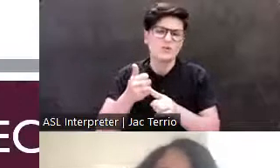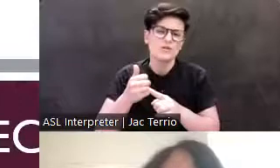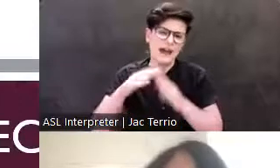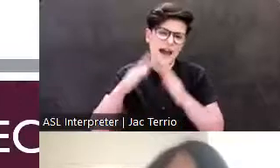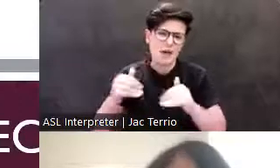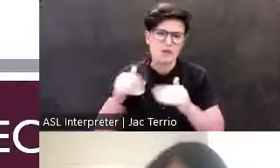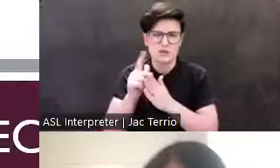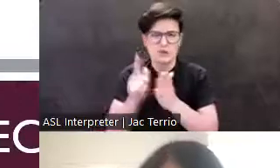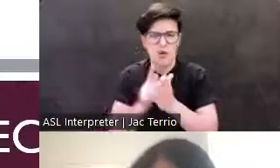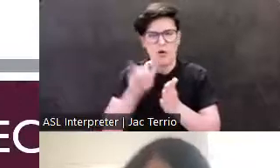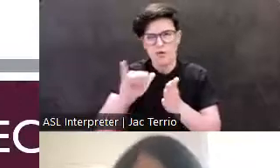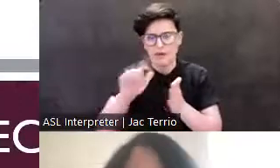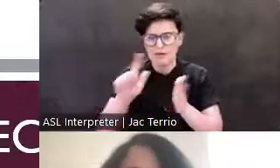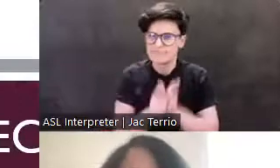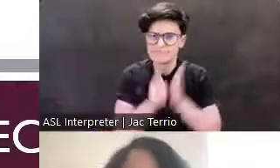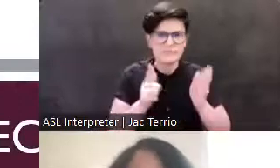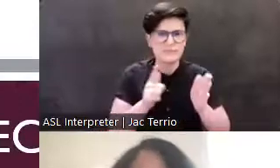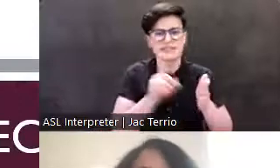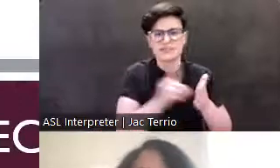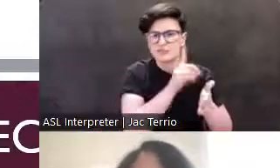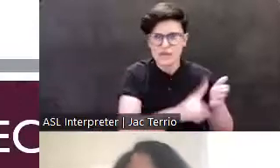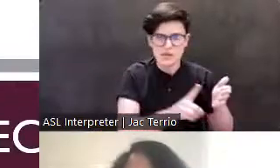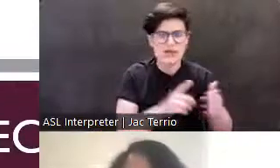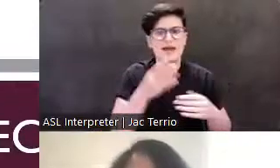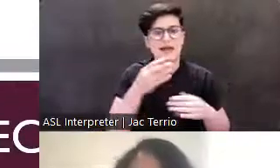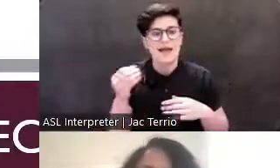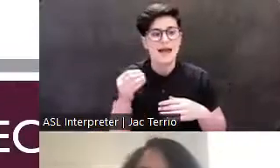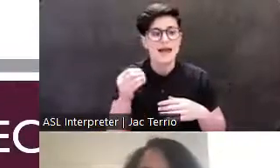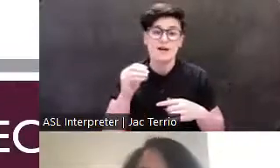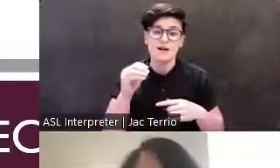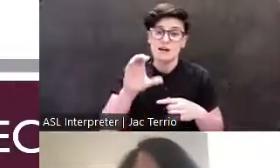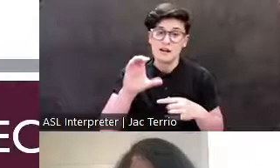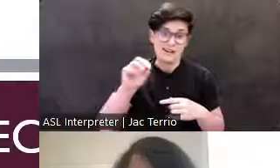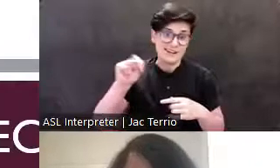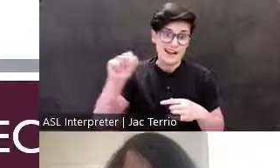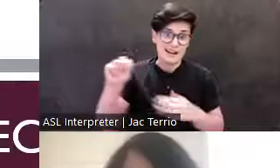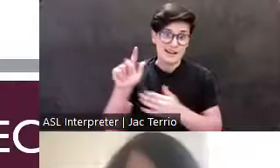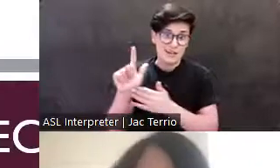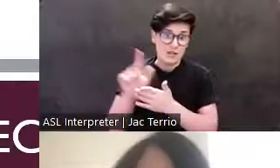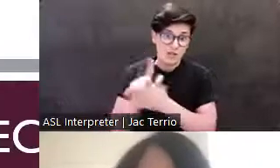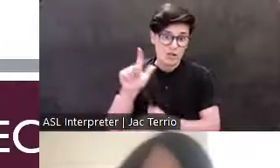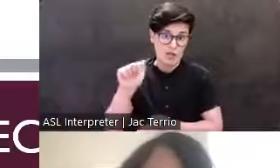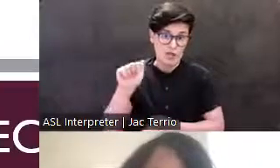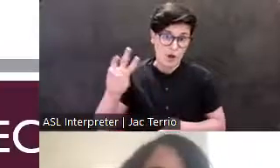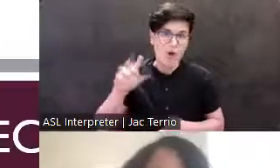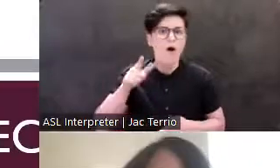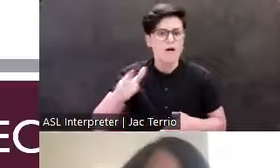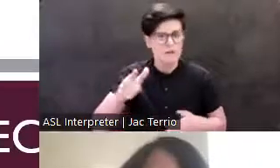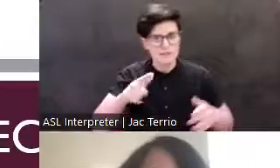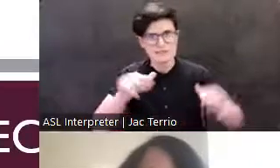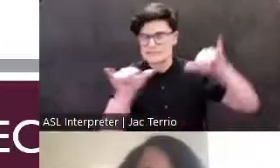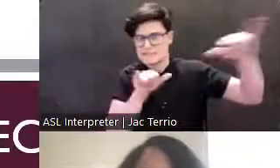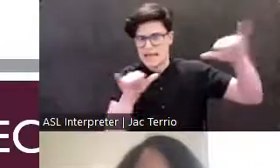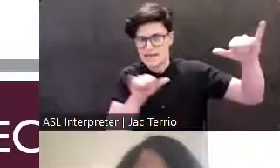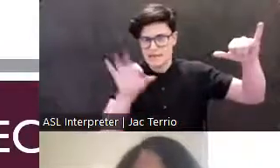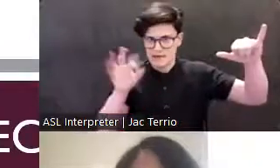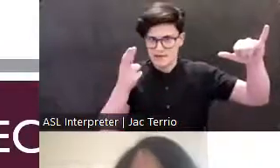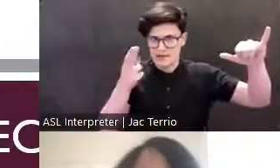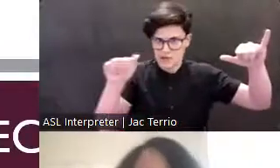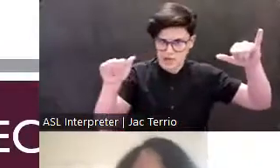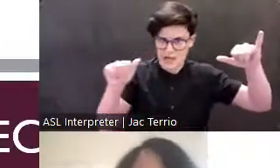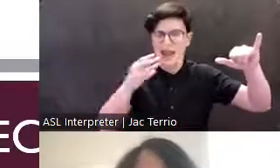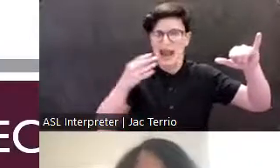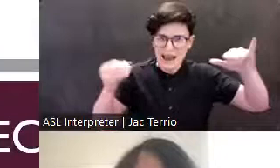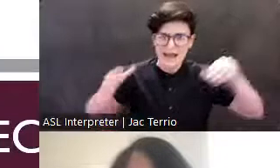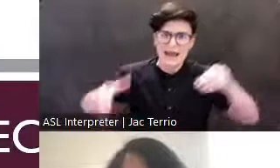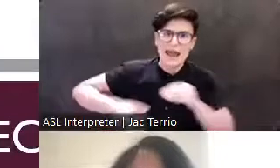Connecticut law by and large adopts all the fair housing laws and provides at least all